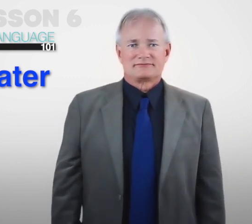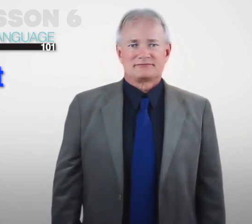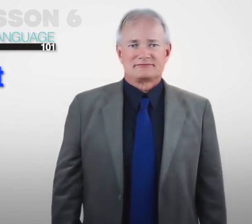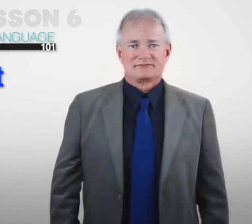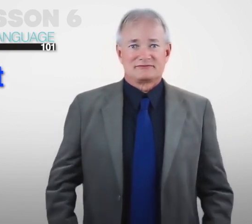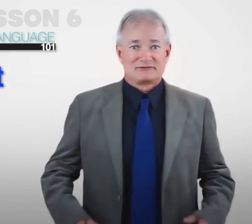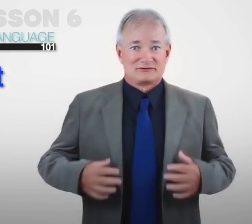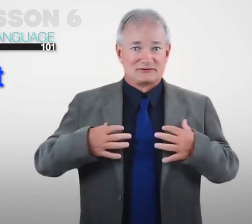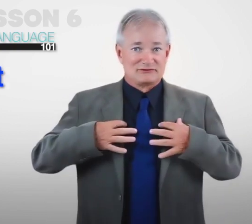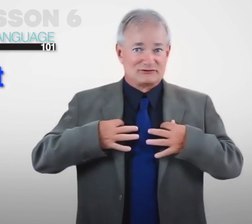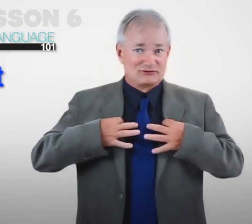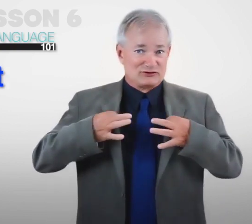Shirt.